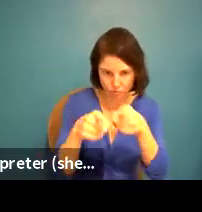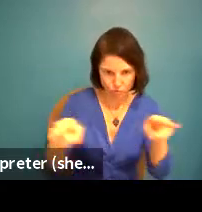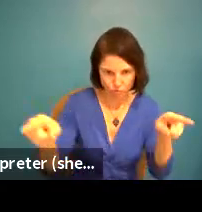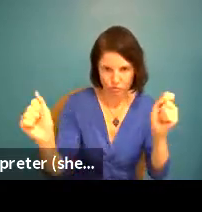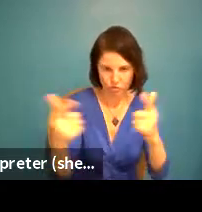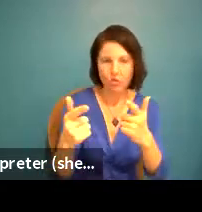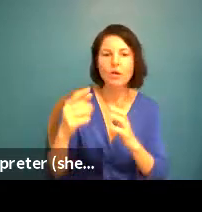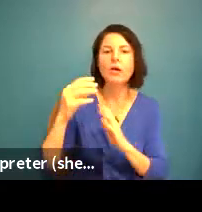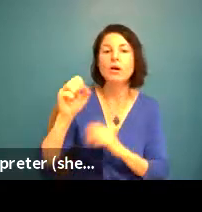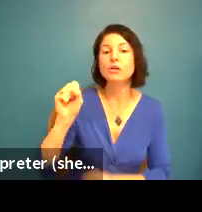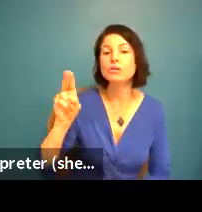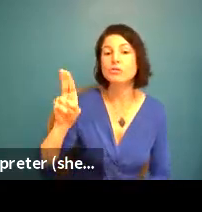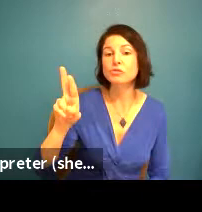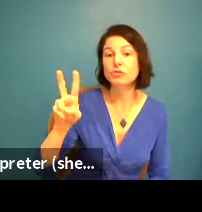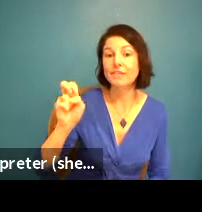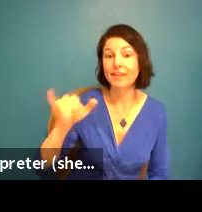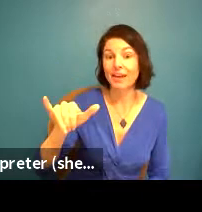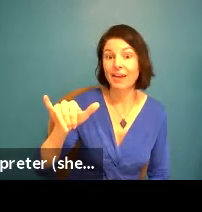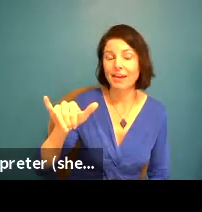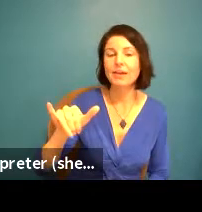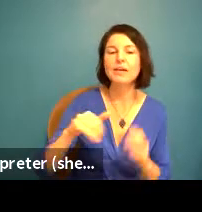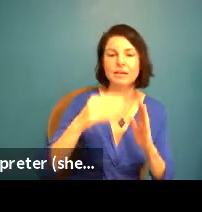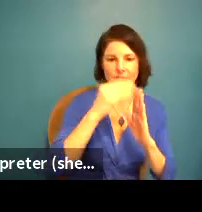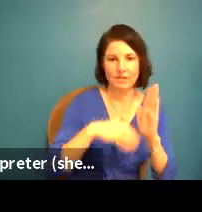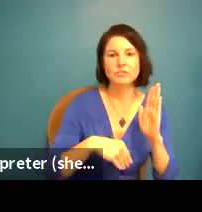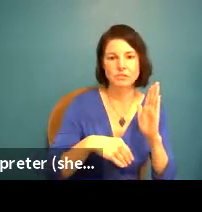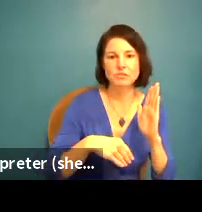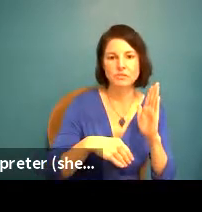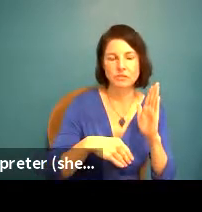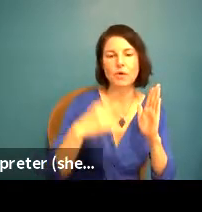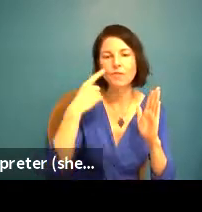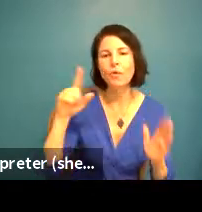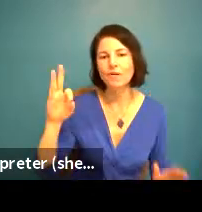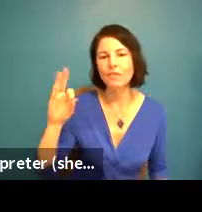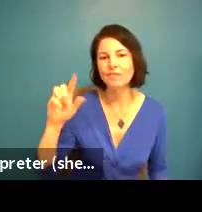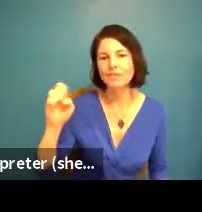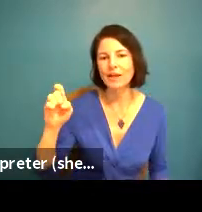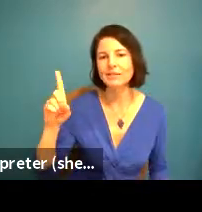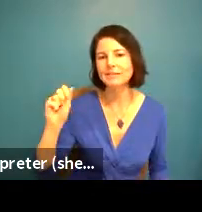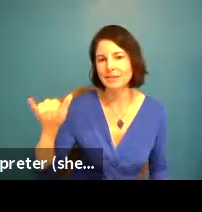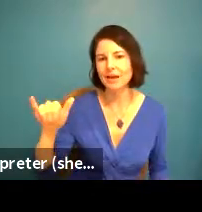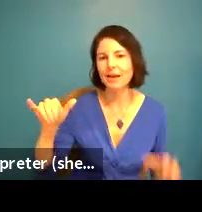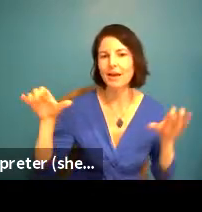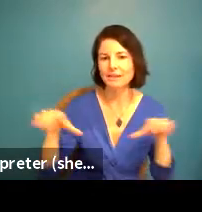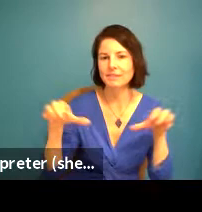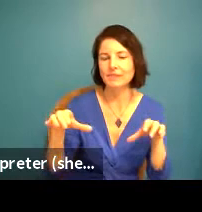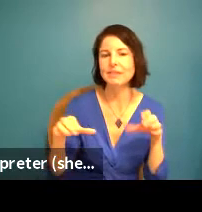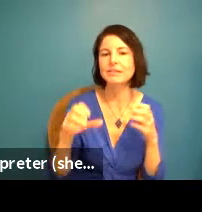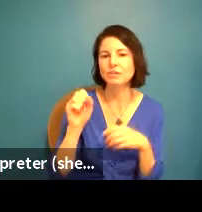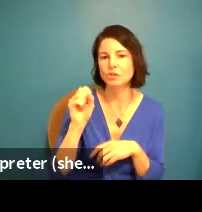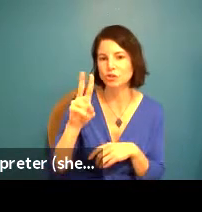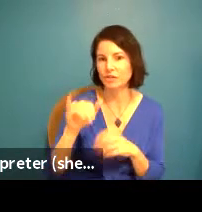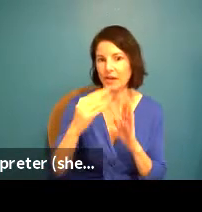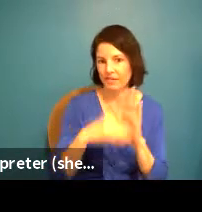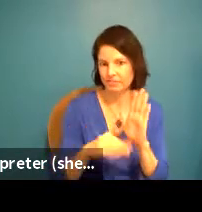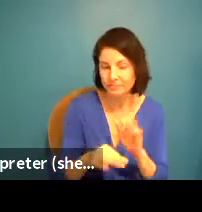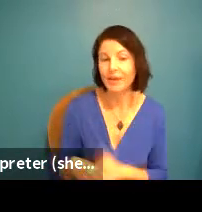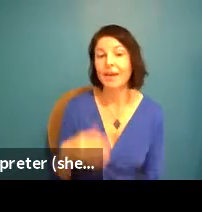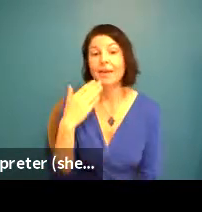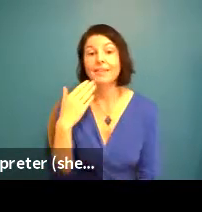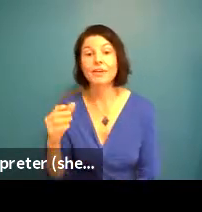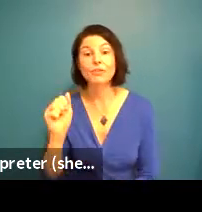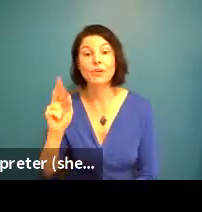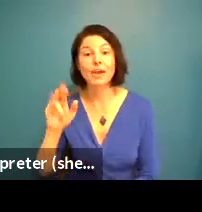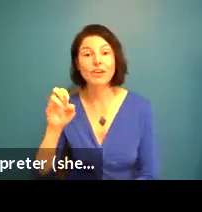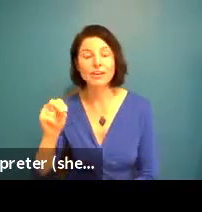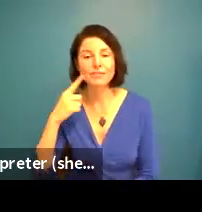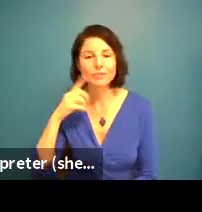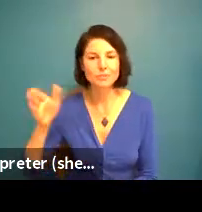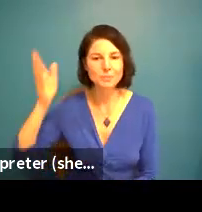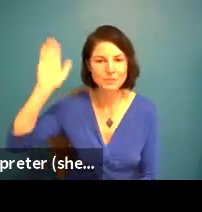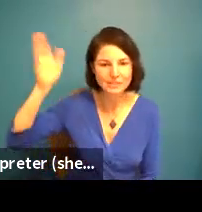your surveys, when you're sent them for the flex day activities and want to definitely thank Arien for his presentation and our ASL